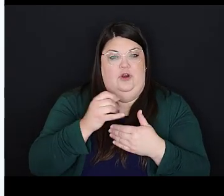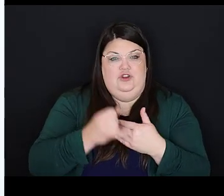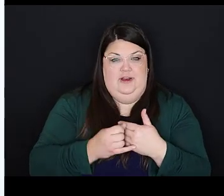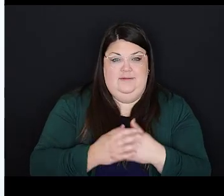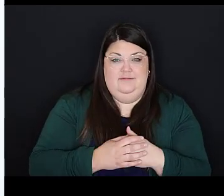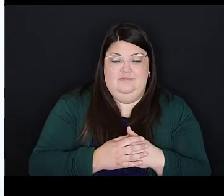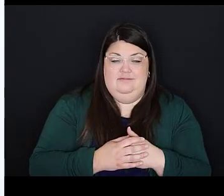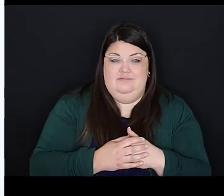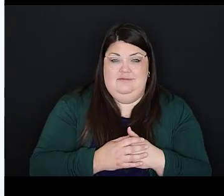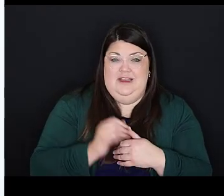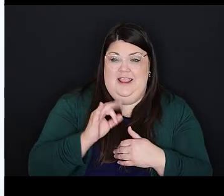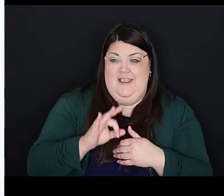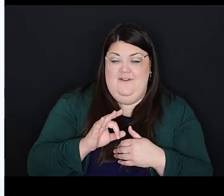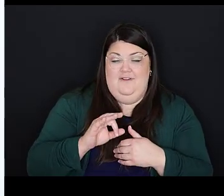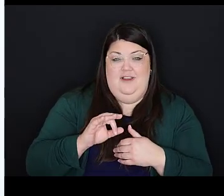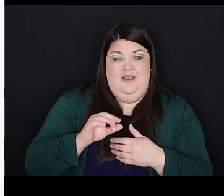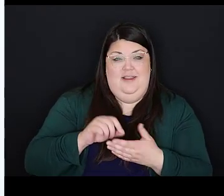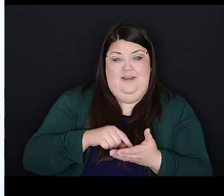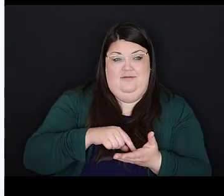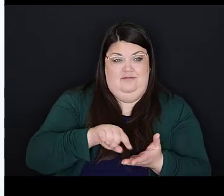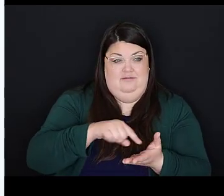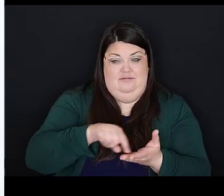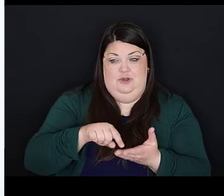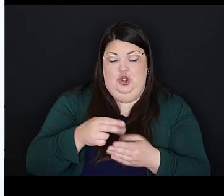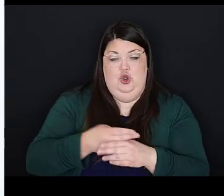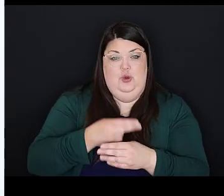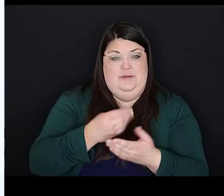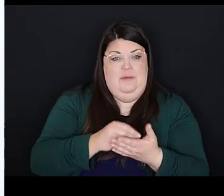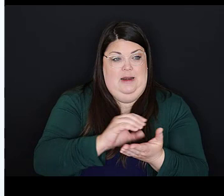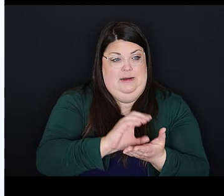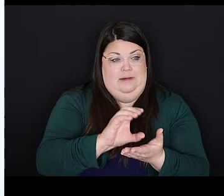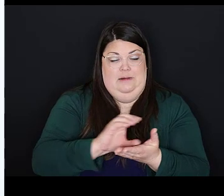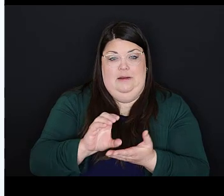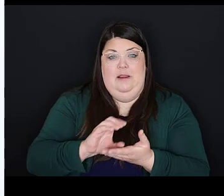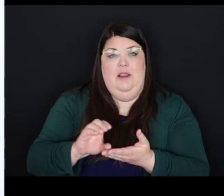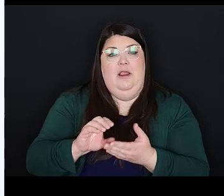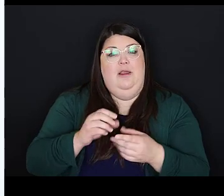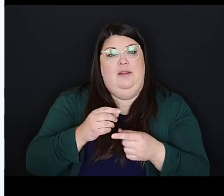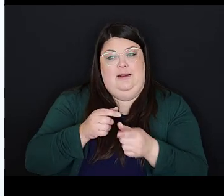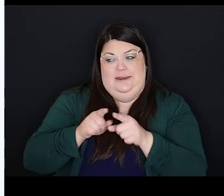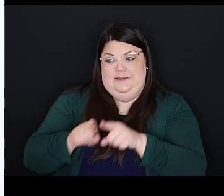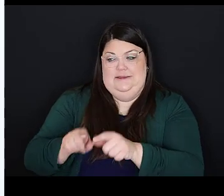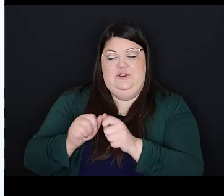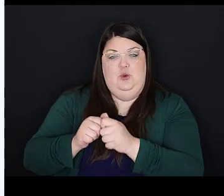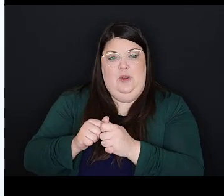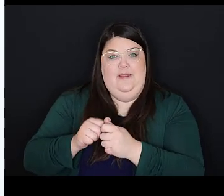has expended funds in a manner that is consistent with its approved application and budget; and,